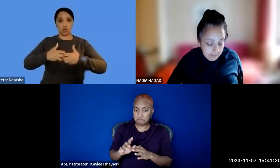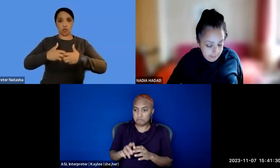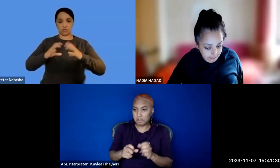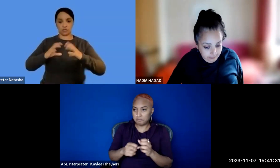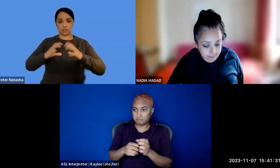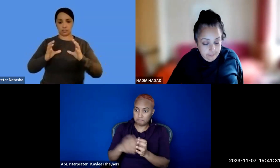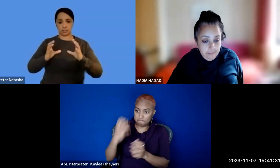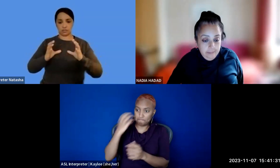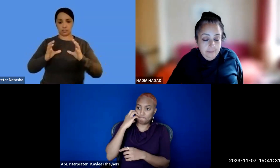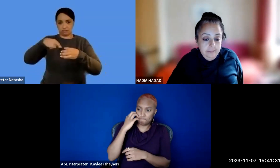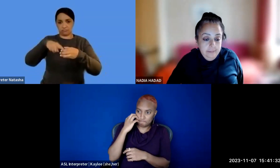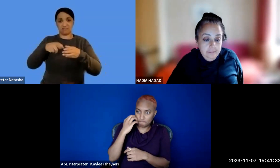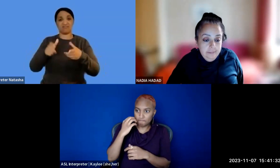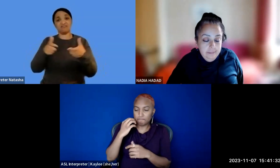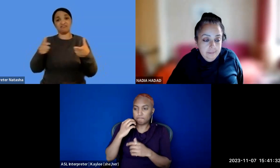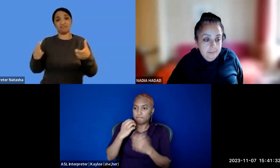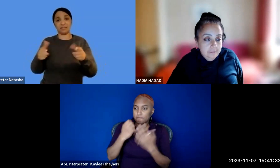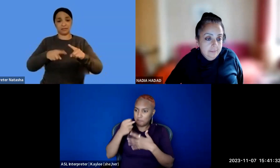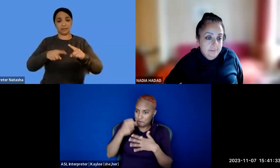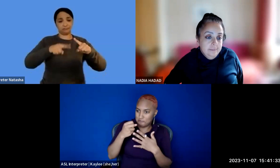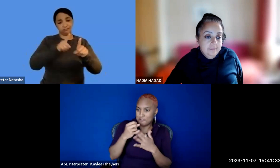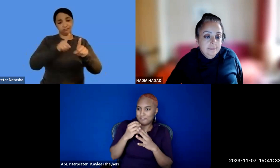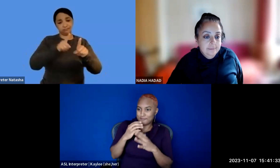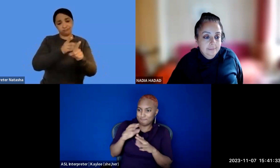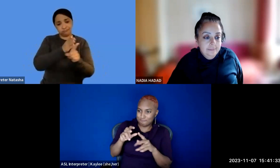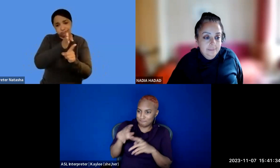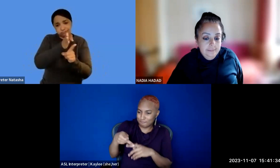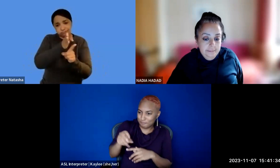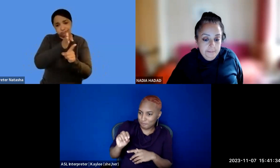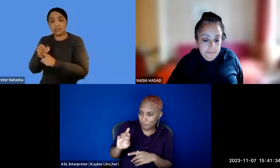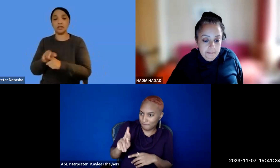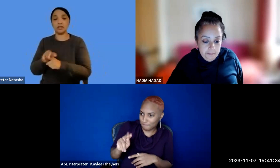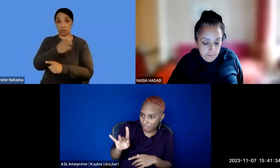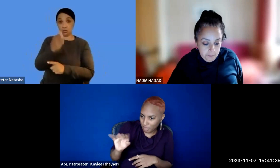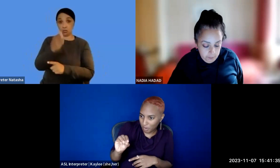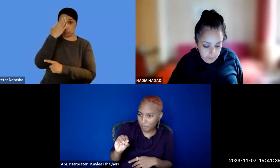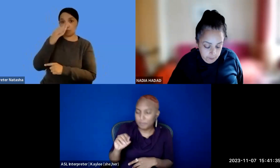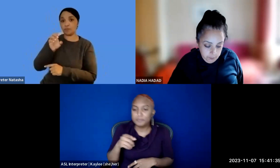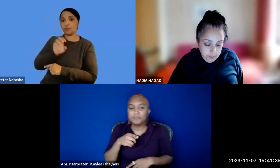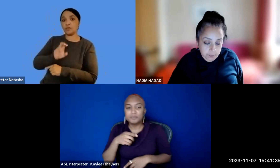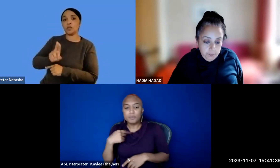As you may or may not know, the EU works under programming cycles of 7 years.